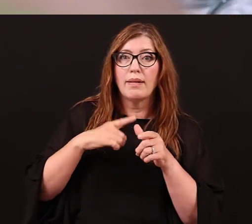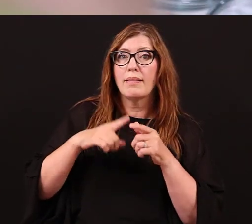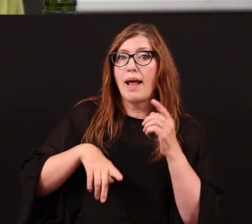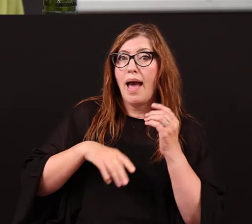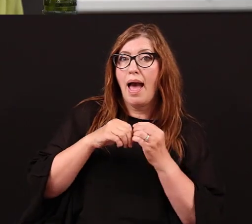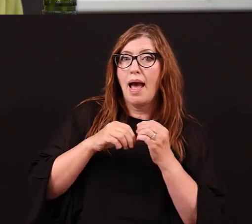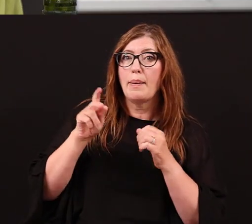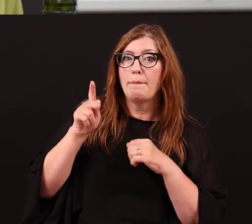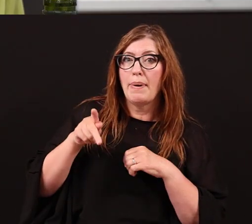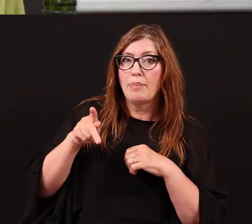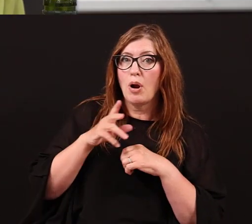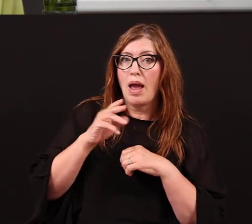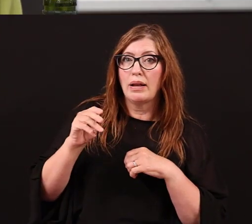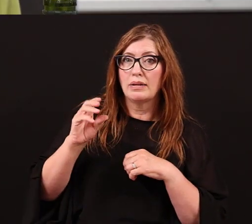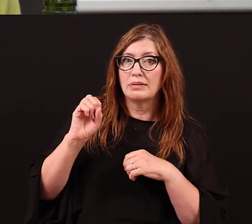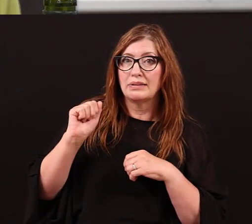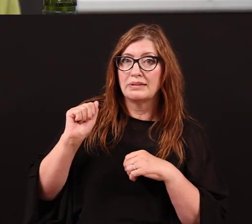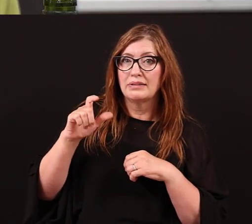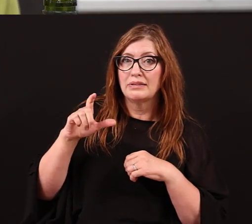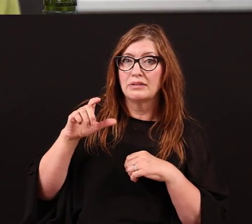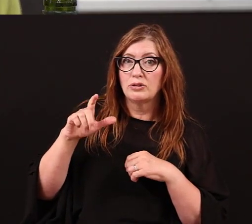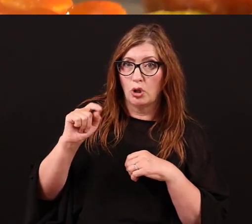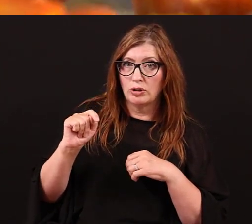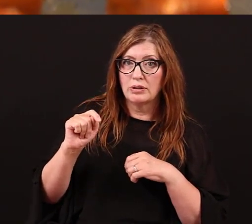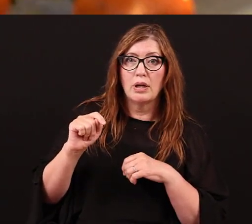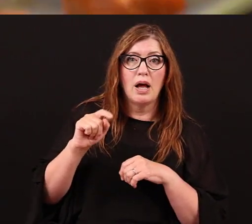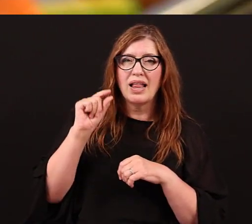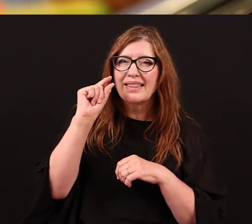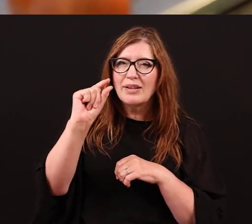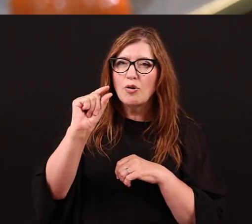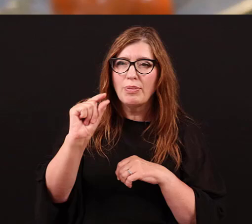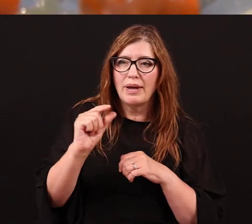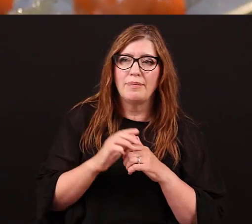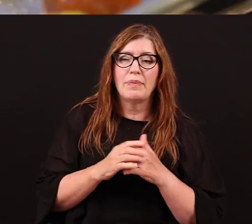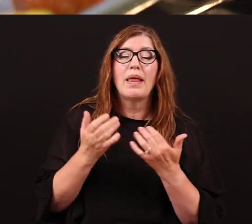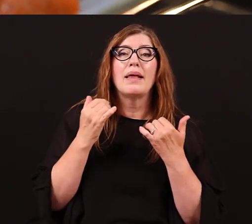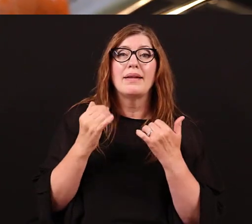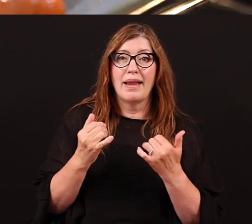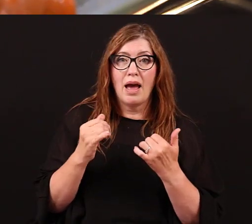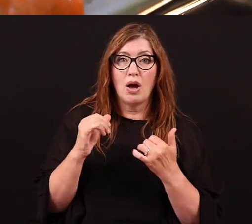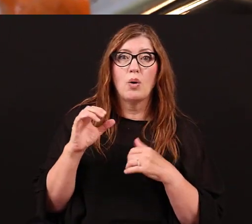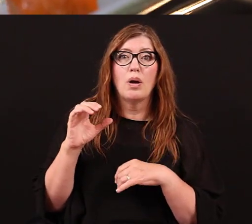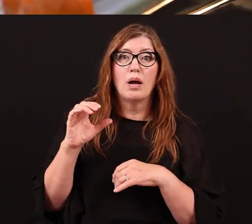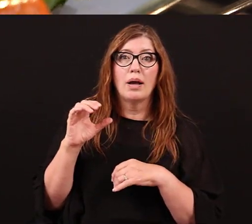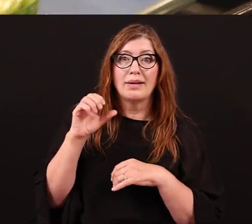Sea salt again, but not much. Just a pinch. So now it's time to take the Brussels sprouts and carrots outta the oven,